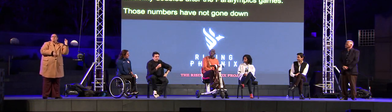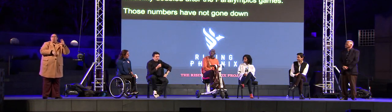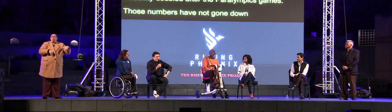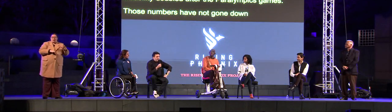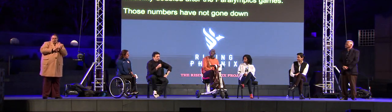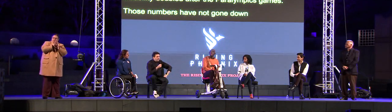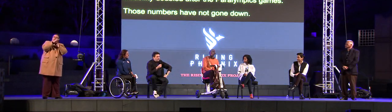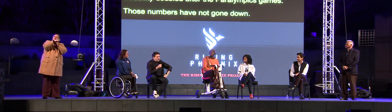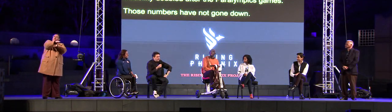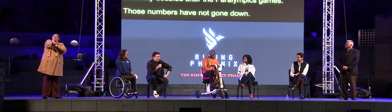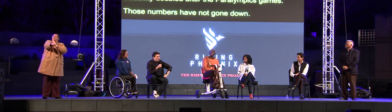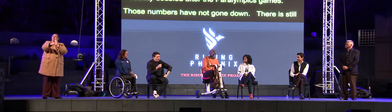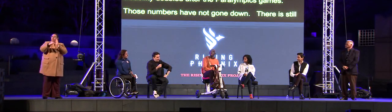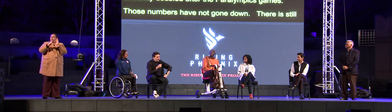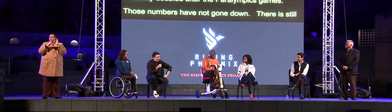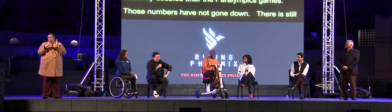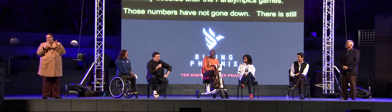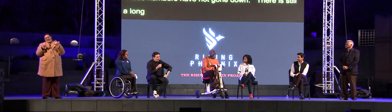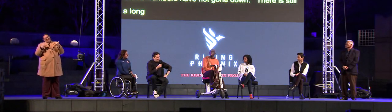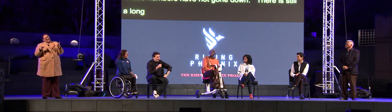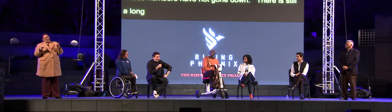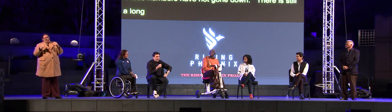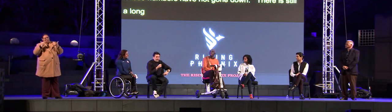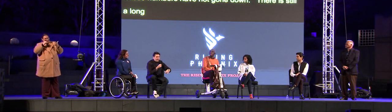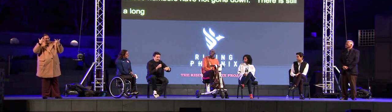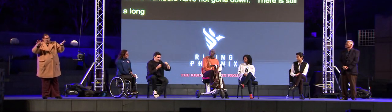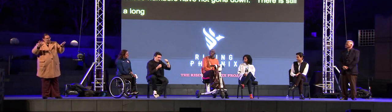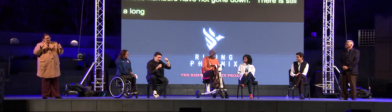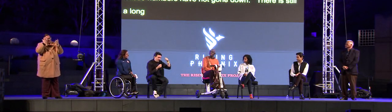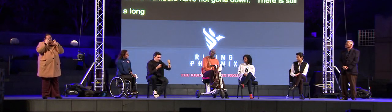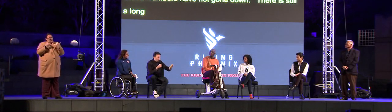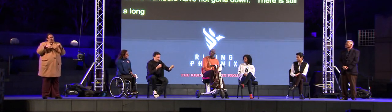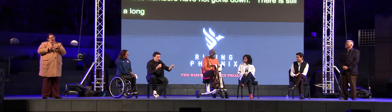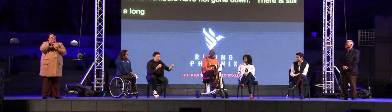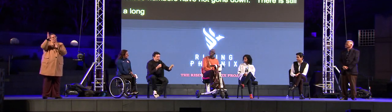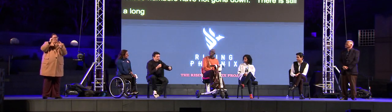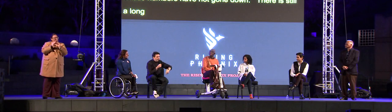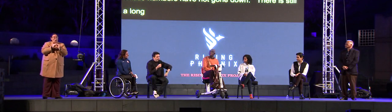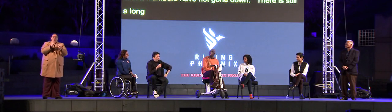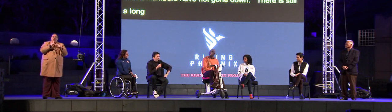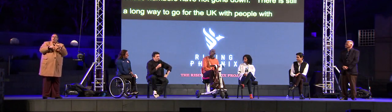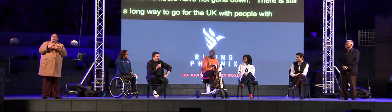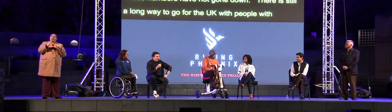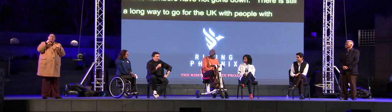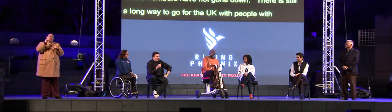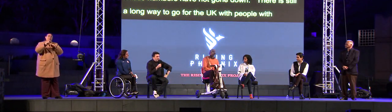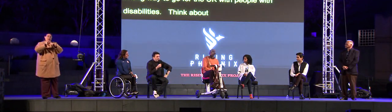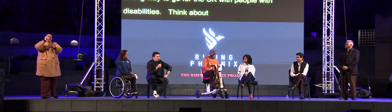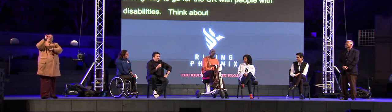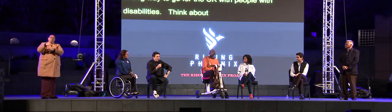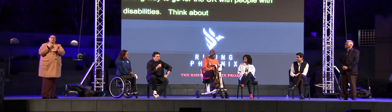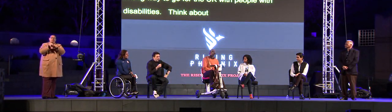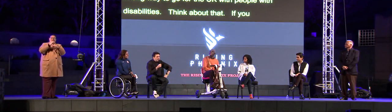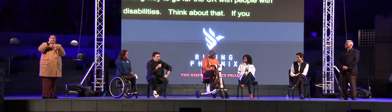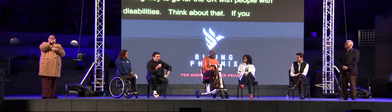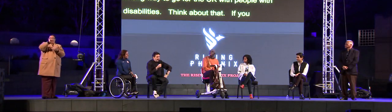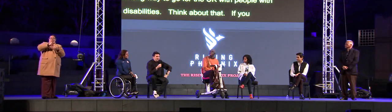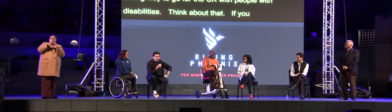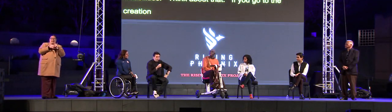for people with disability, very sadly, but think about that. If you go back to the creation of the Paralympic movement, the person that created it actually